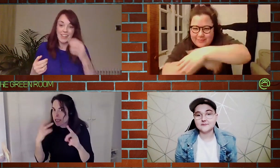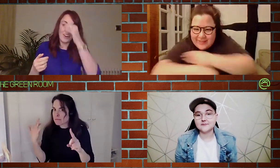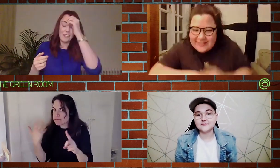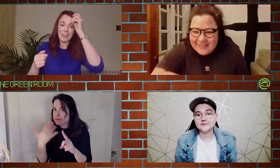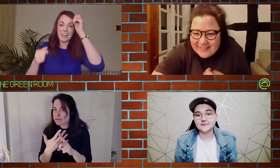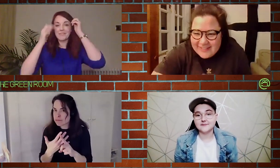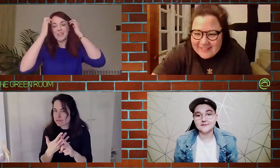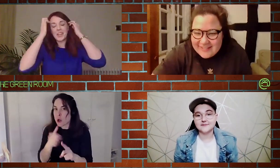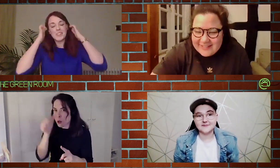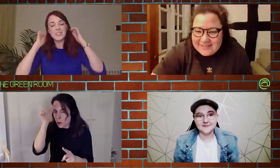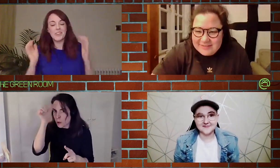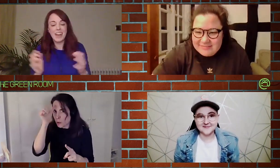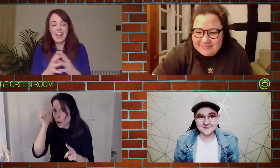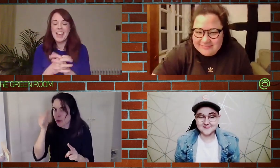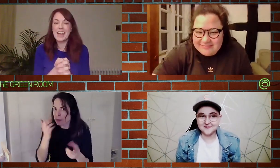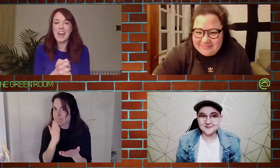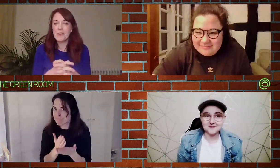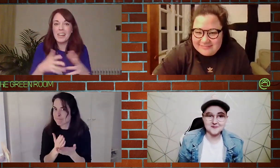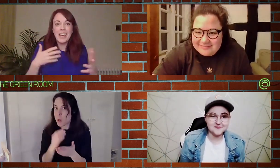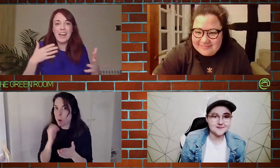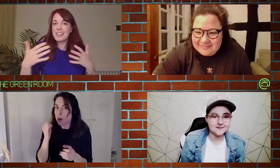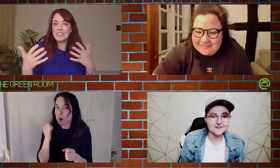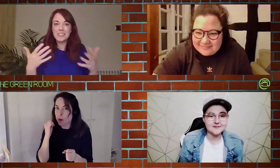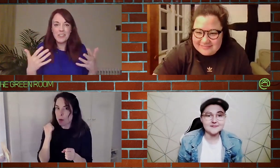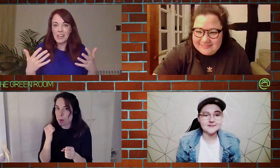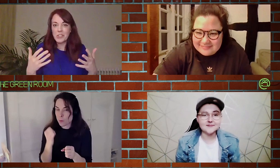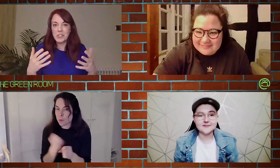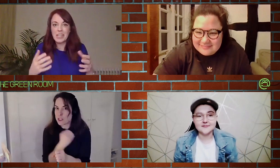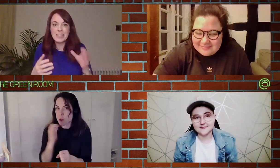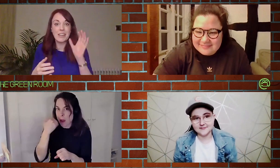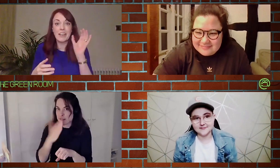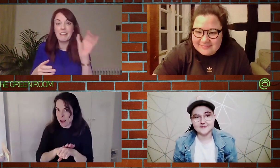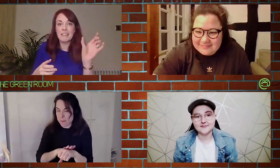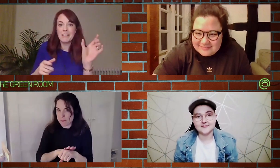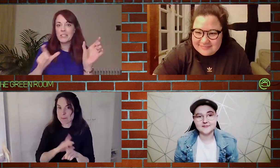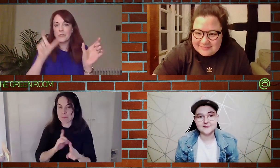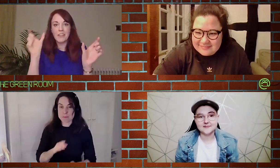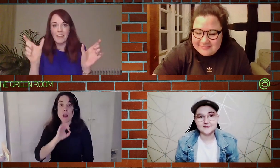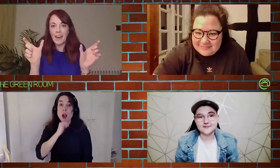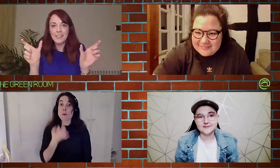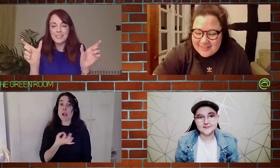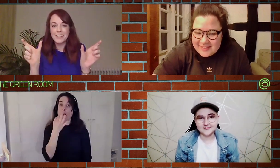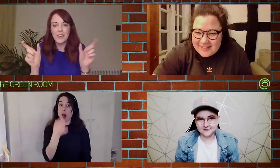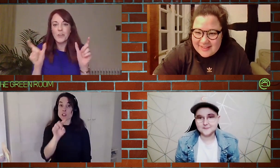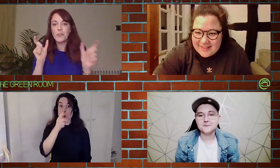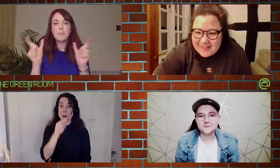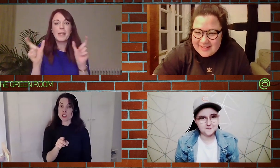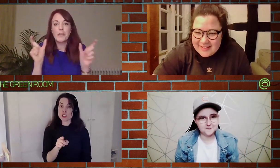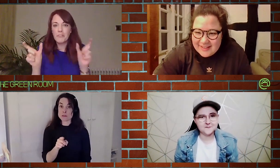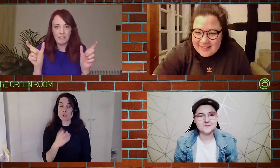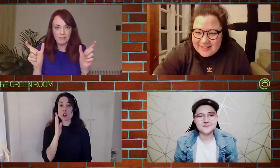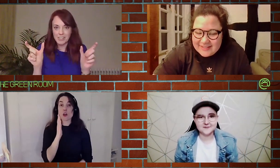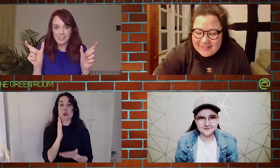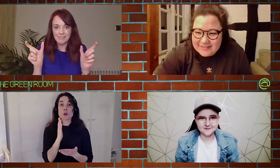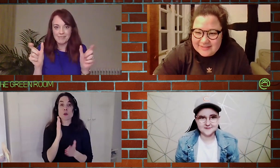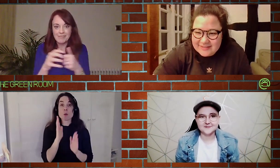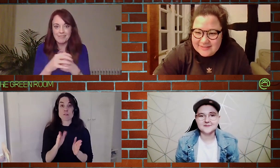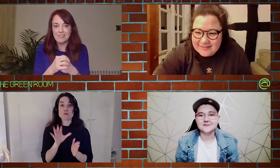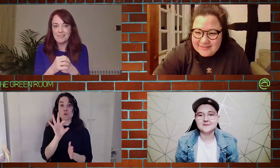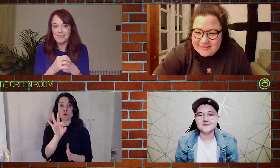All right. So I'm gonna ask you a question. It's a this or that. You pick your favorite.